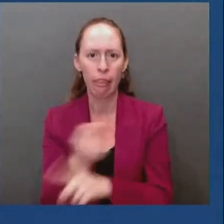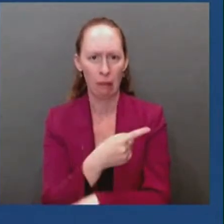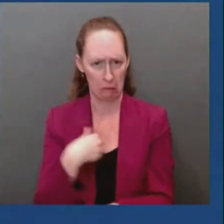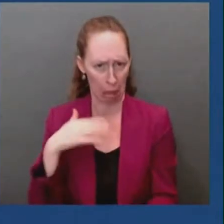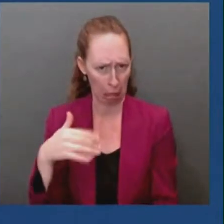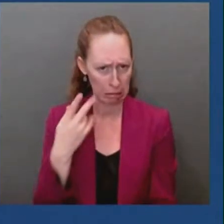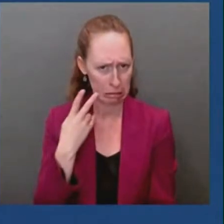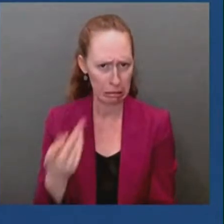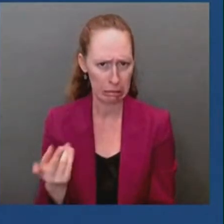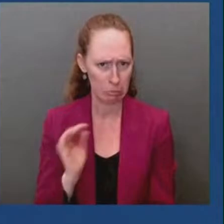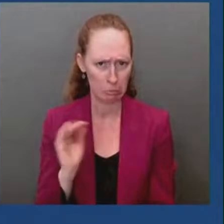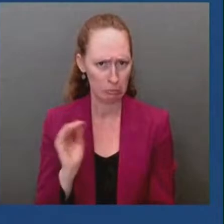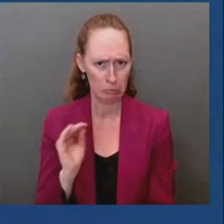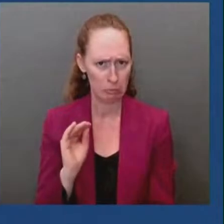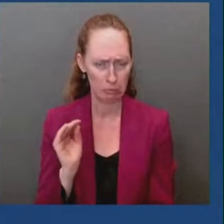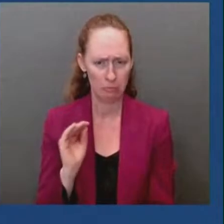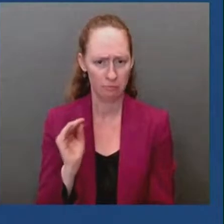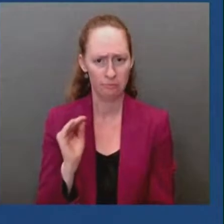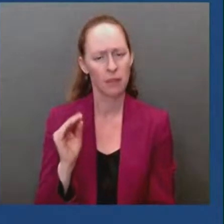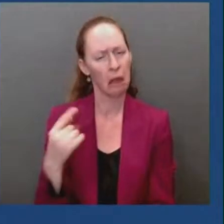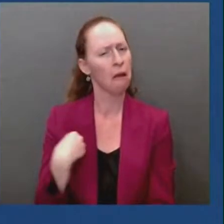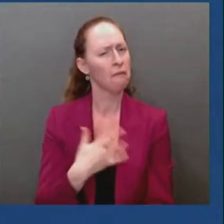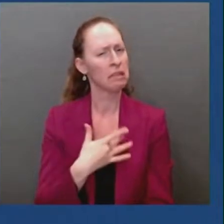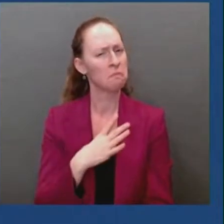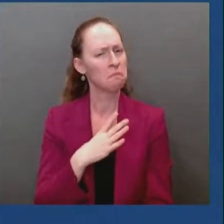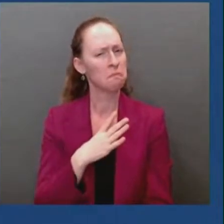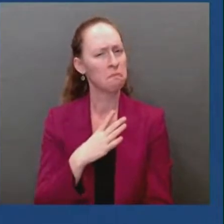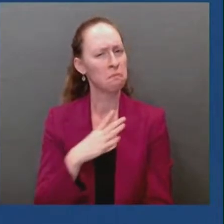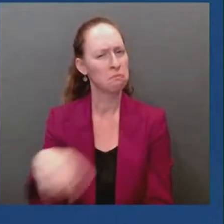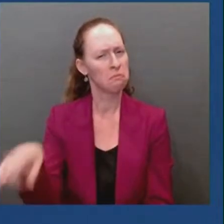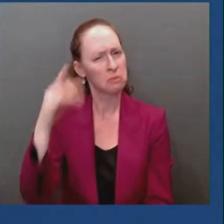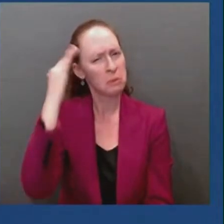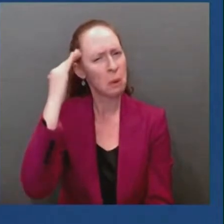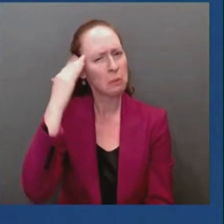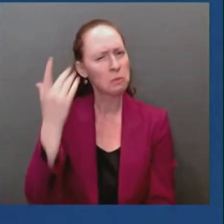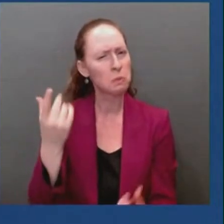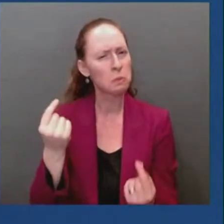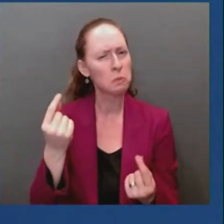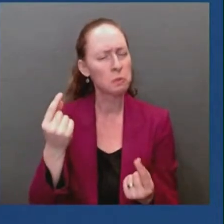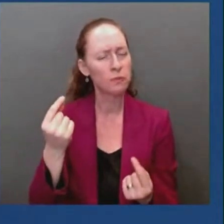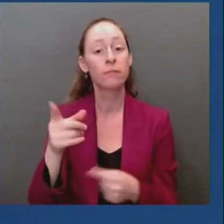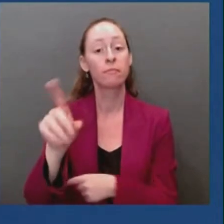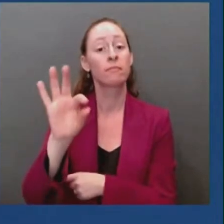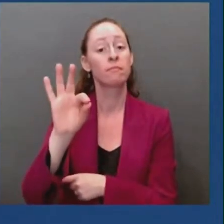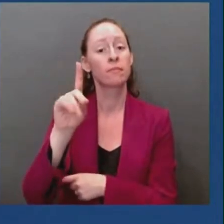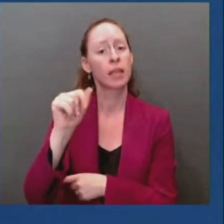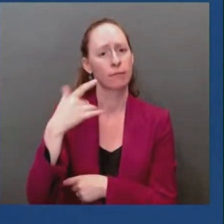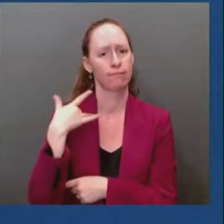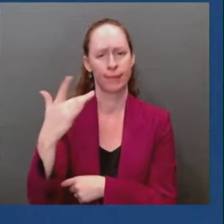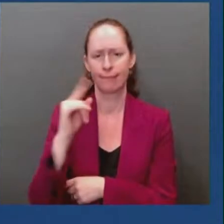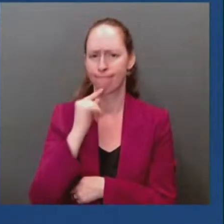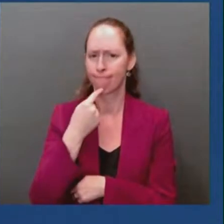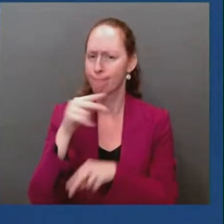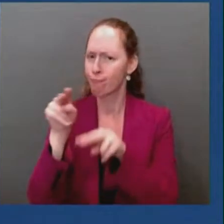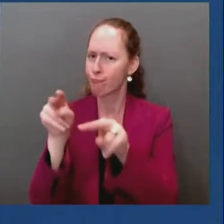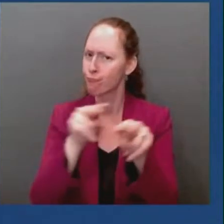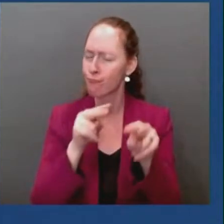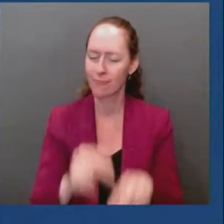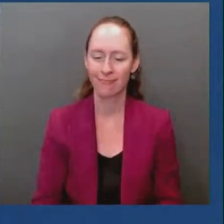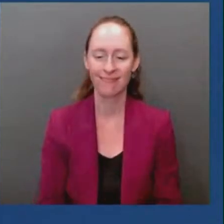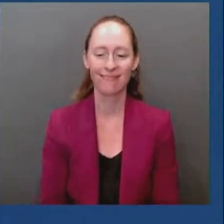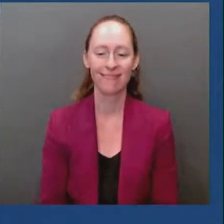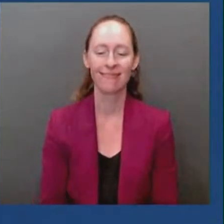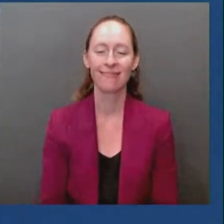GETTING THE WRONG VACCINE, I AM